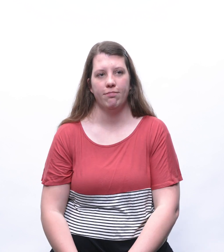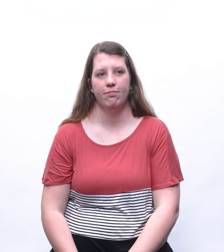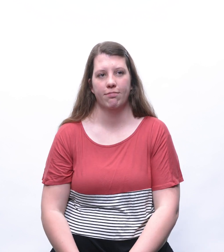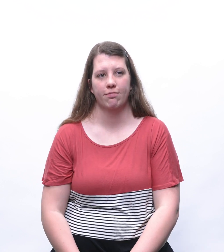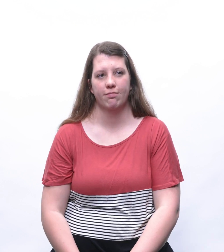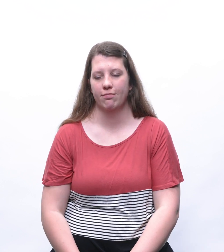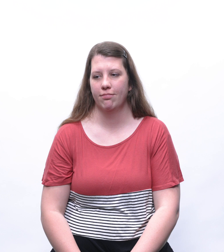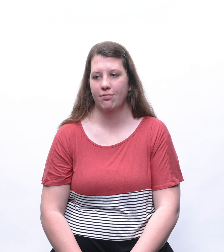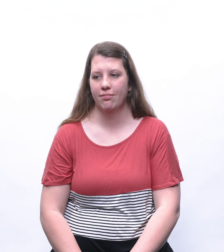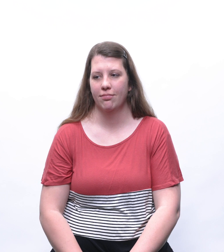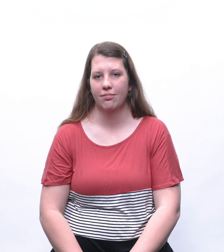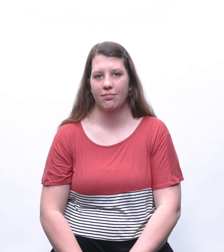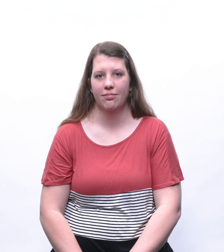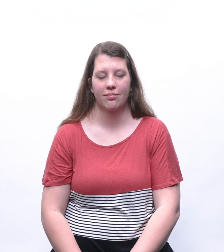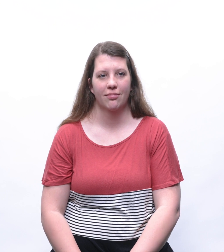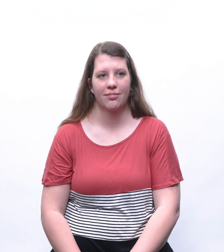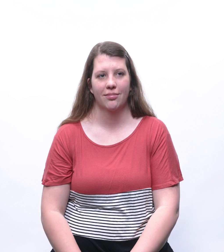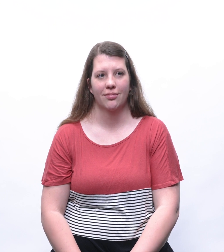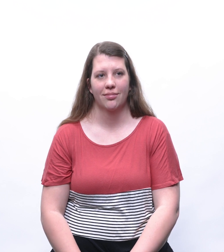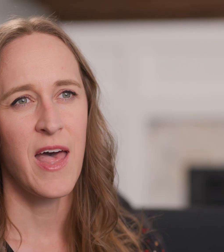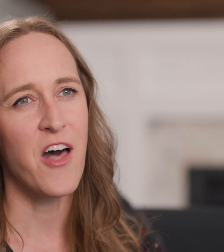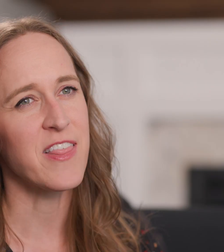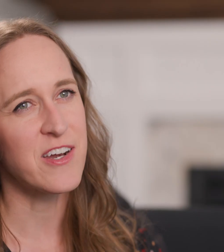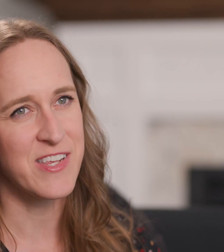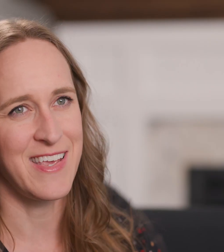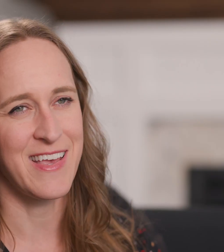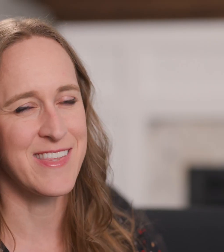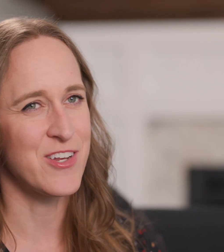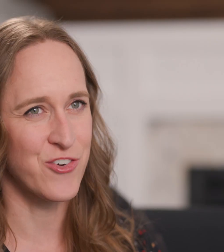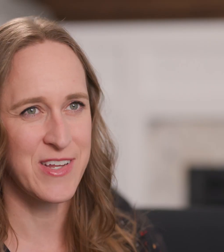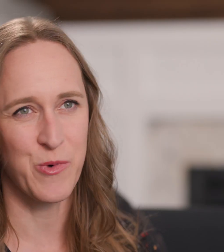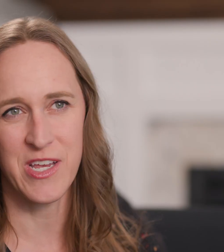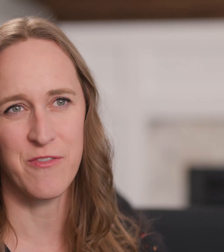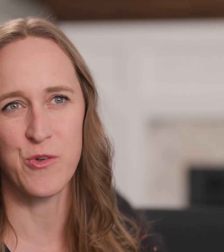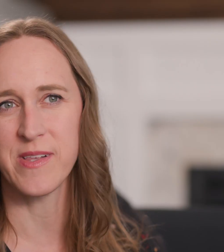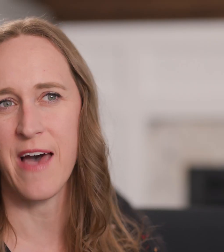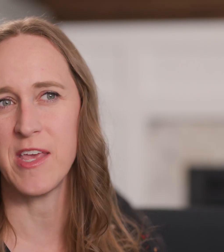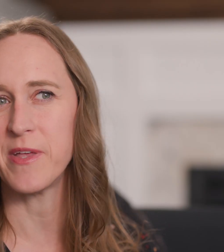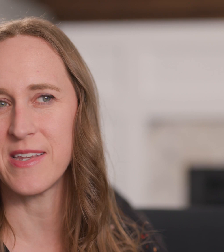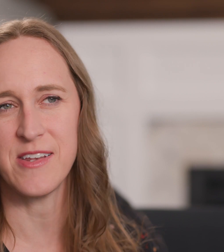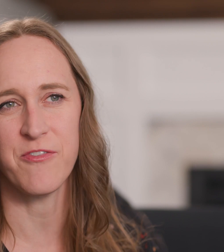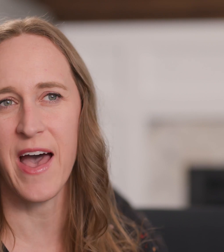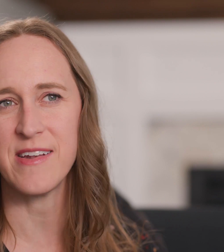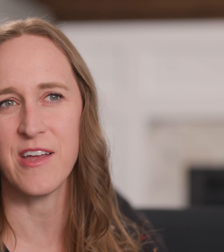instead of leaving people out, like I sometimes left out. Health literacy is the degree to which individuals have the ability to find,